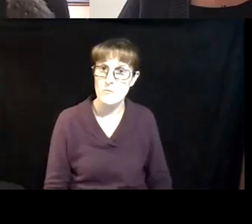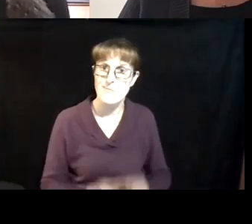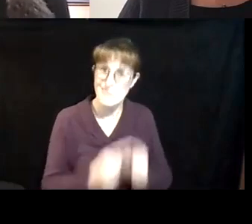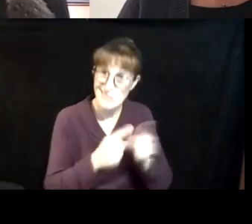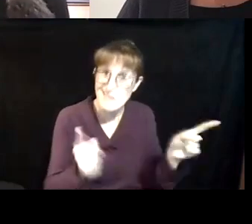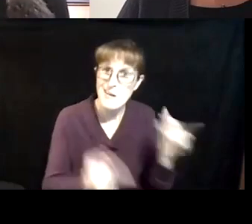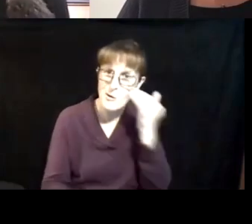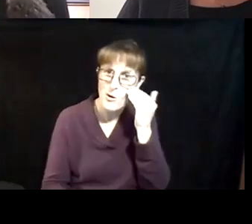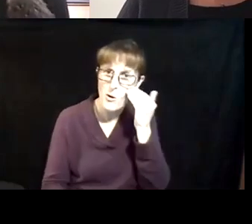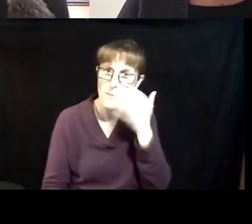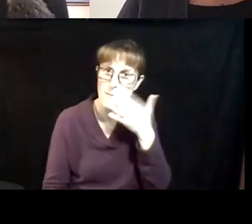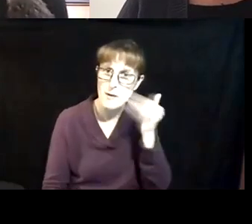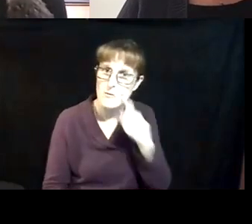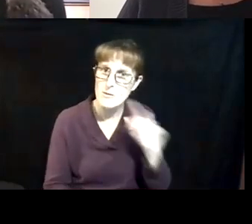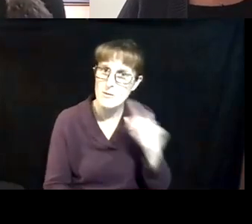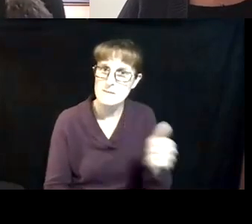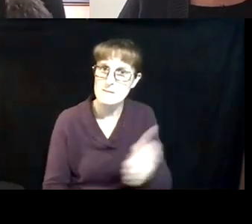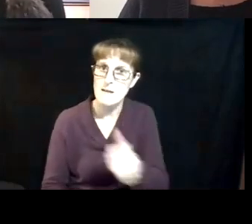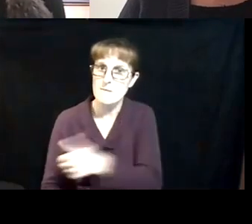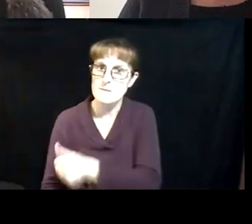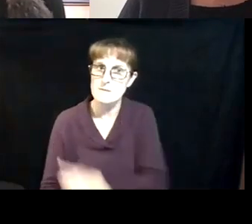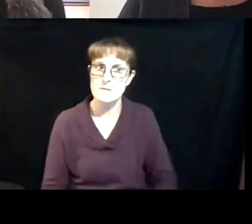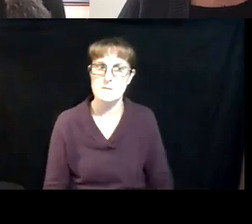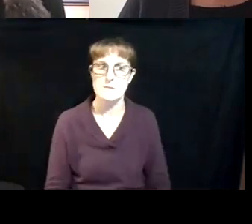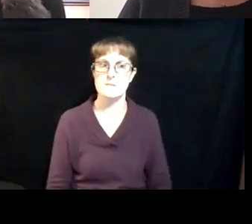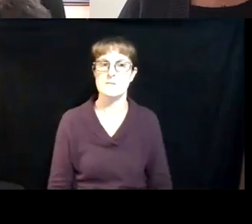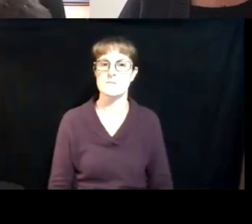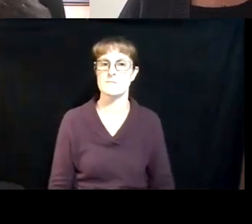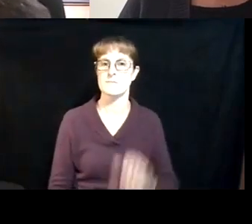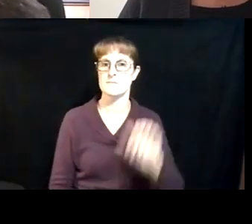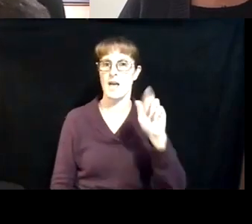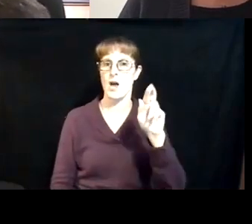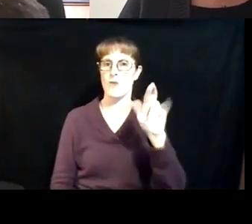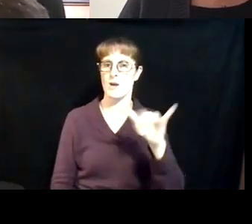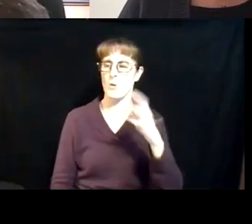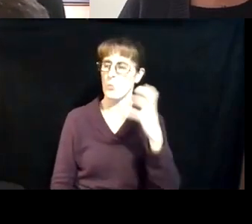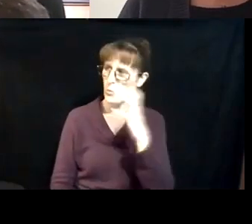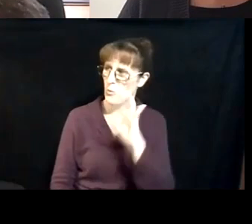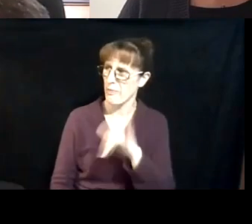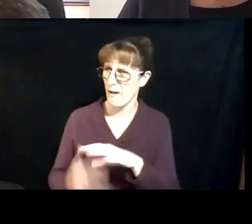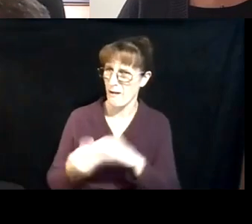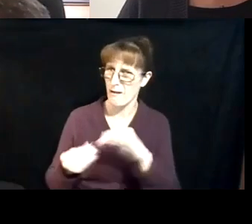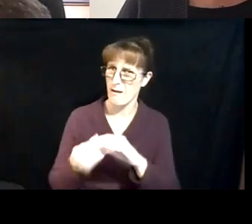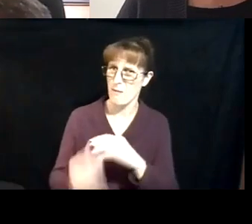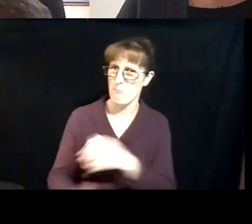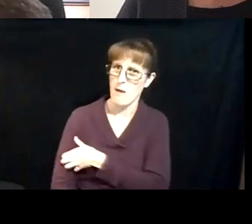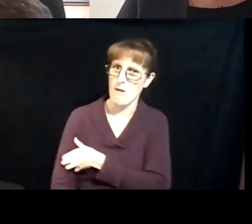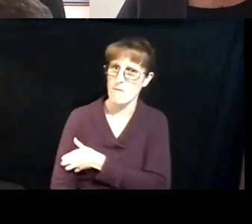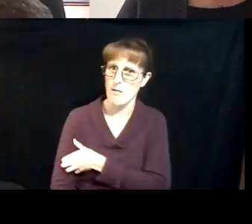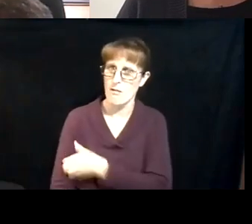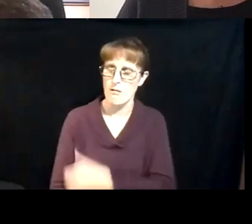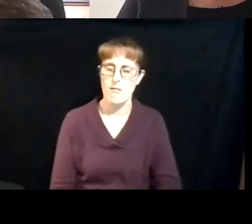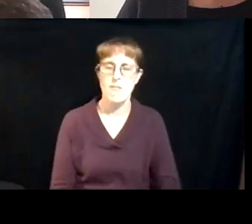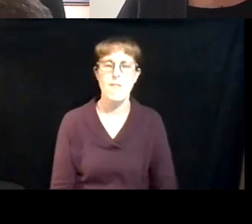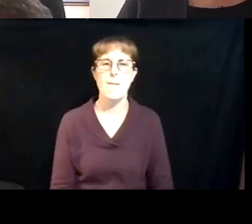I think that's a very powerful note. I want to, in closing,